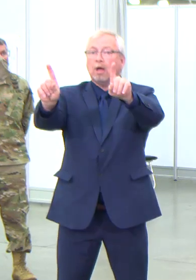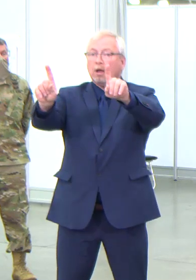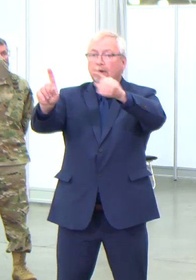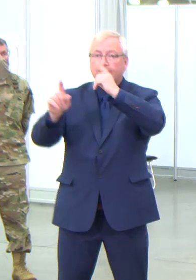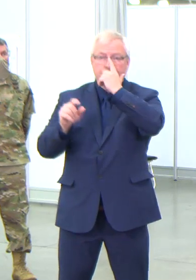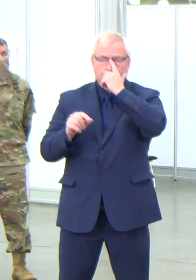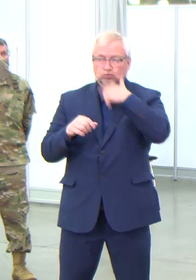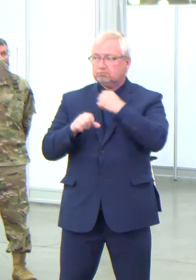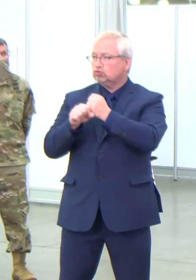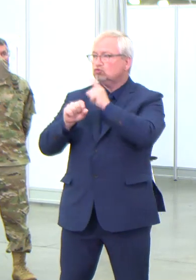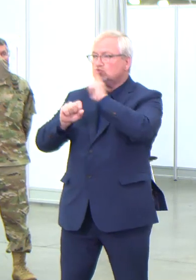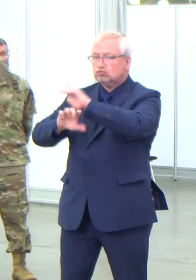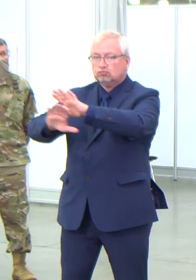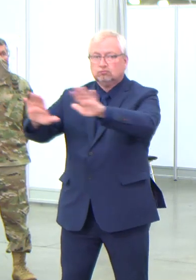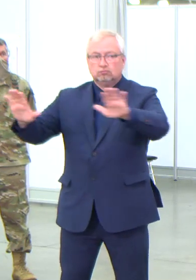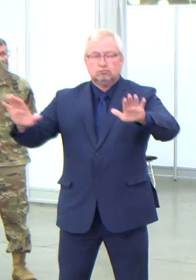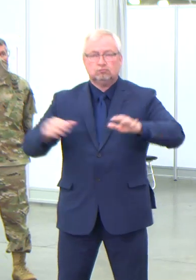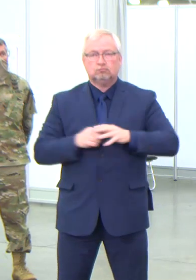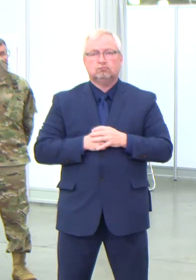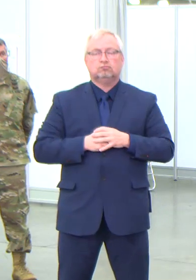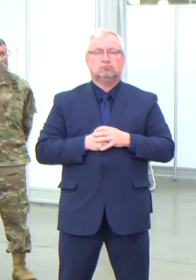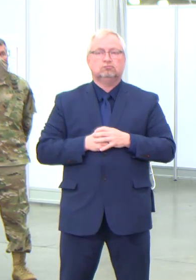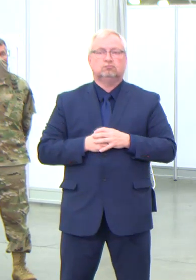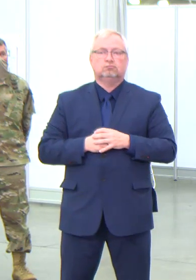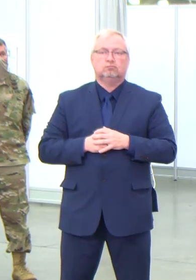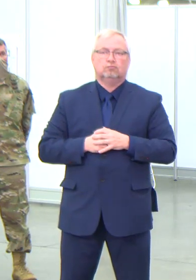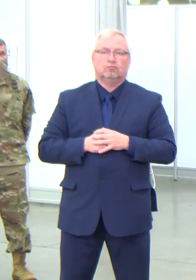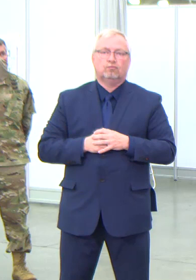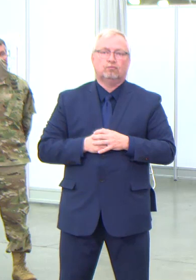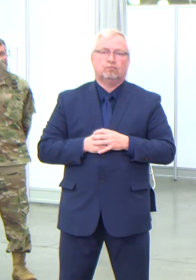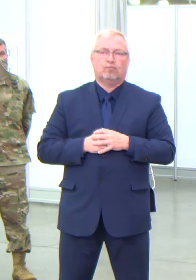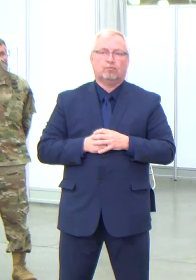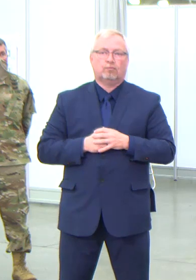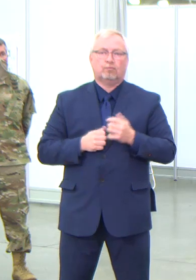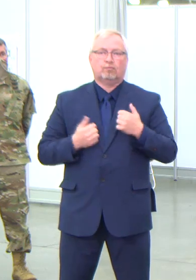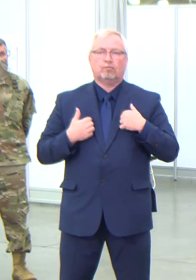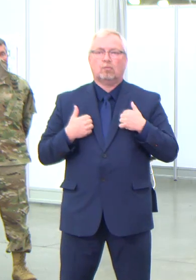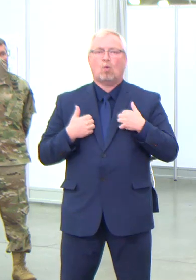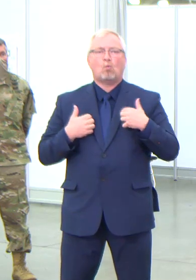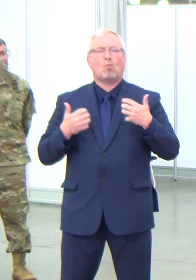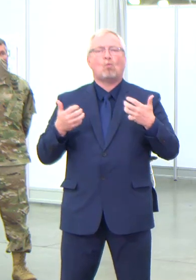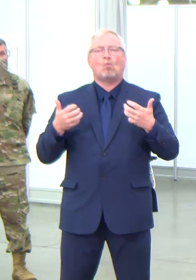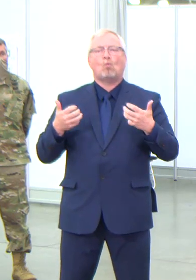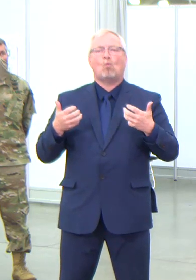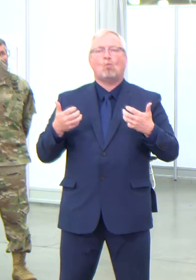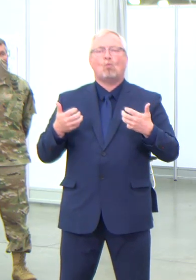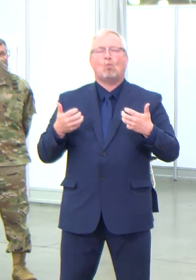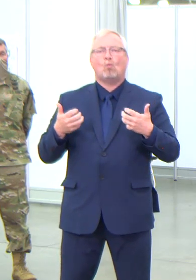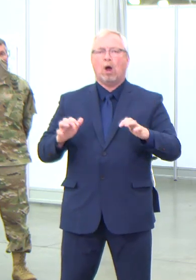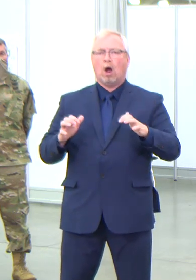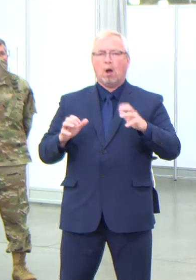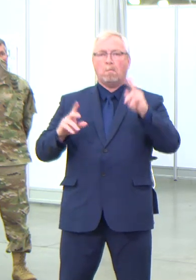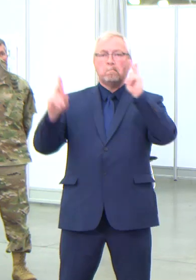to do is to have, you know, all these tests, people say we're not going to go to Maryland because they make us do something we don't do anywhere else, and then people would